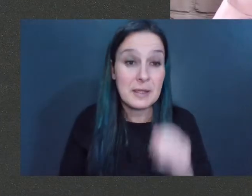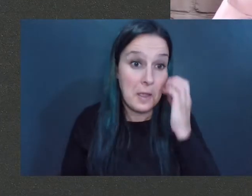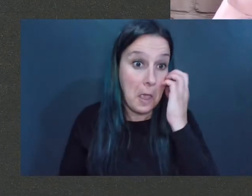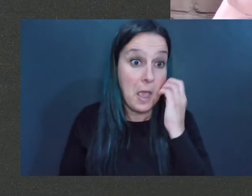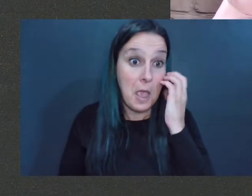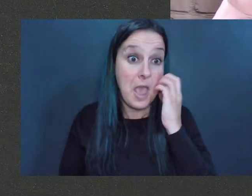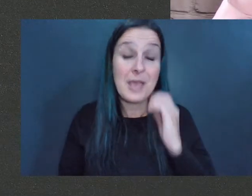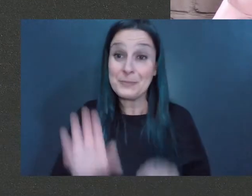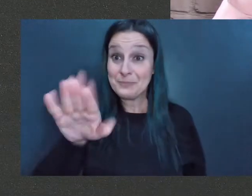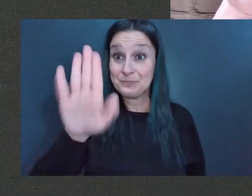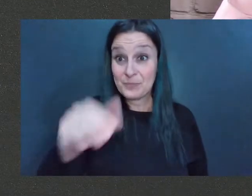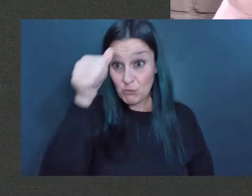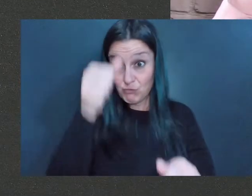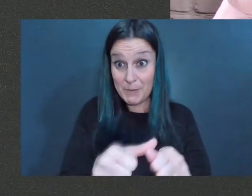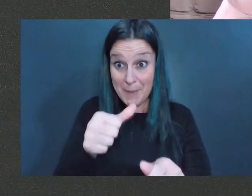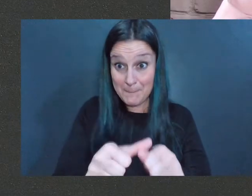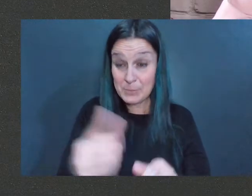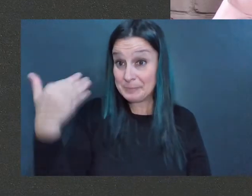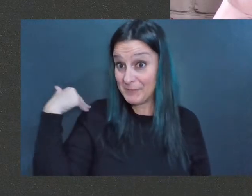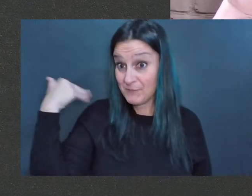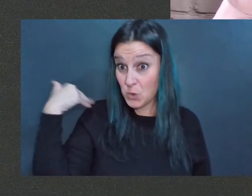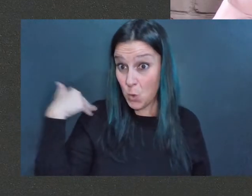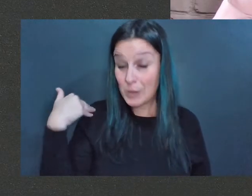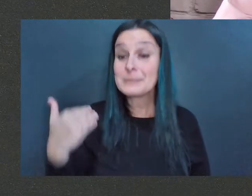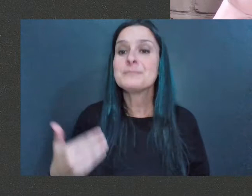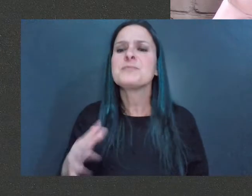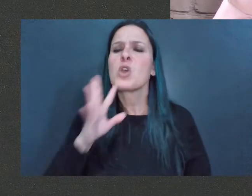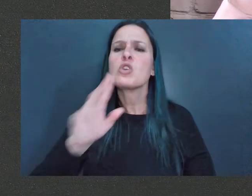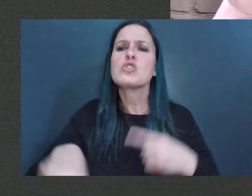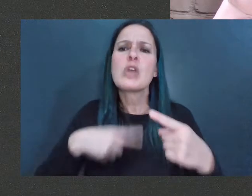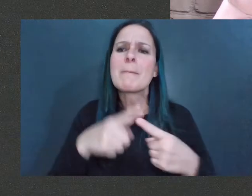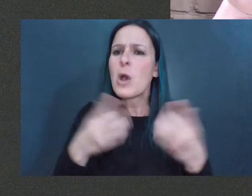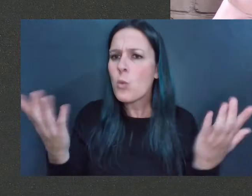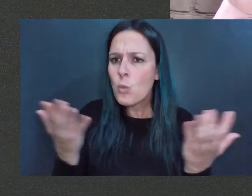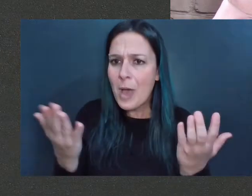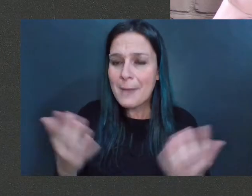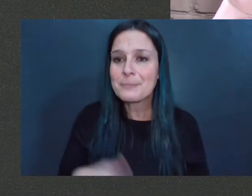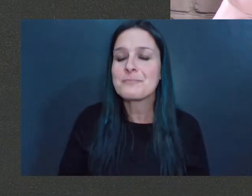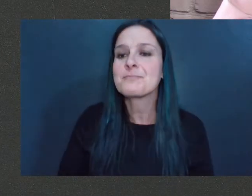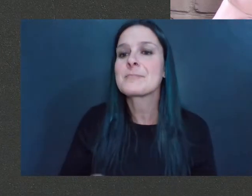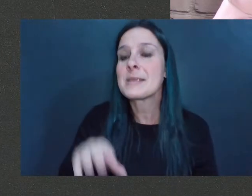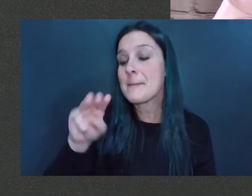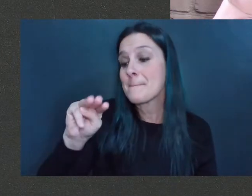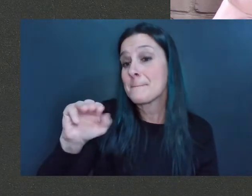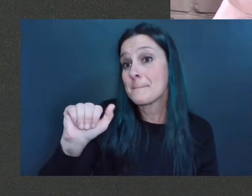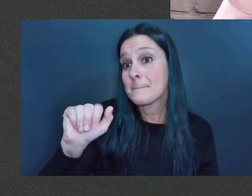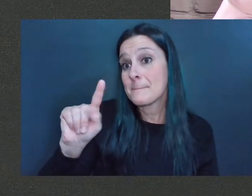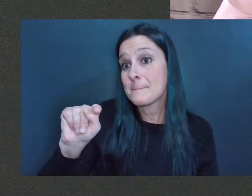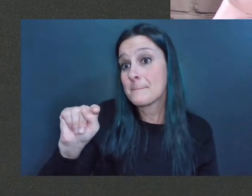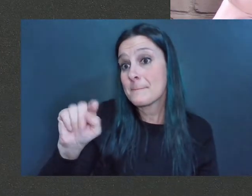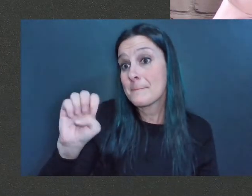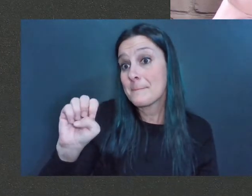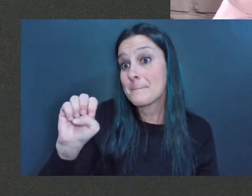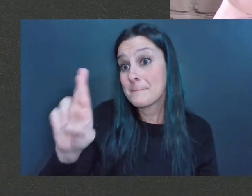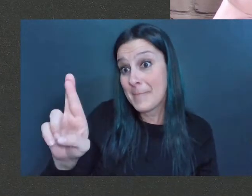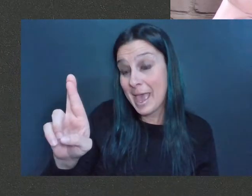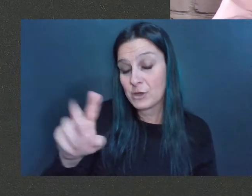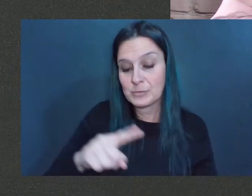Do you remember earlier today we were talking about solid, liquid, and gas?